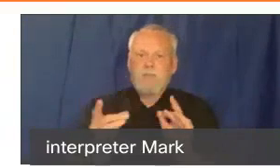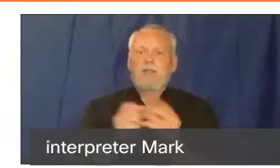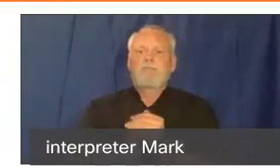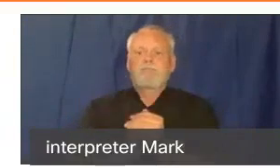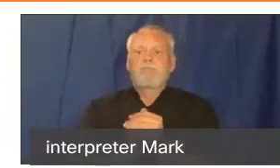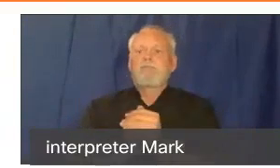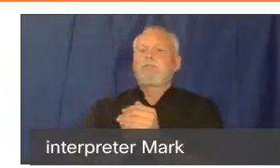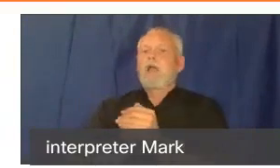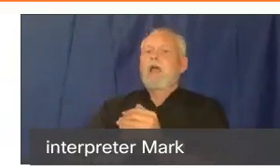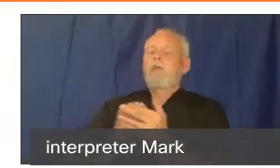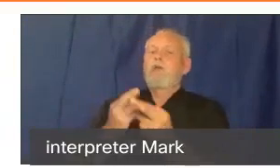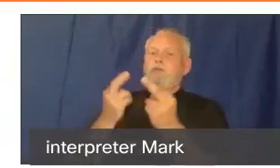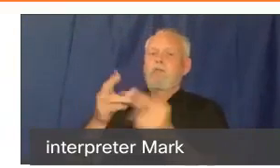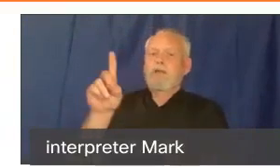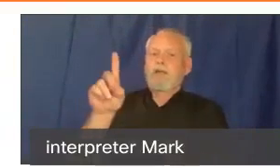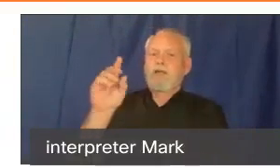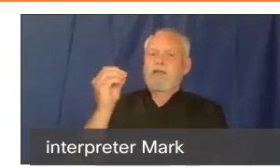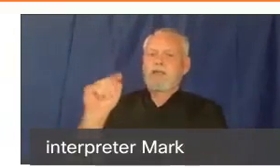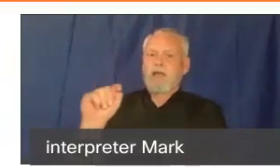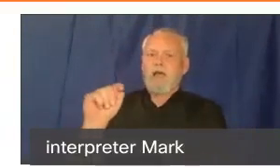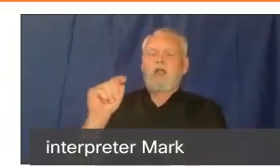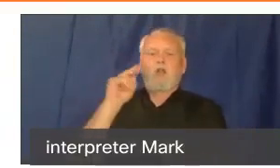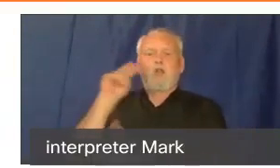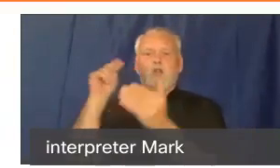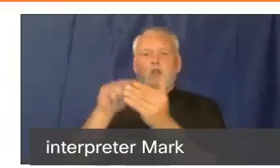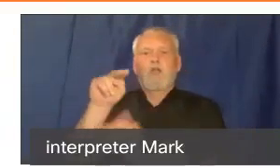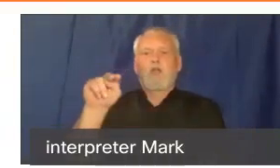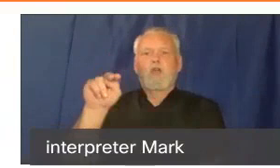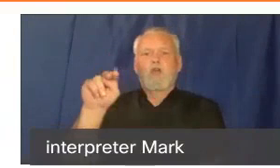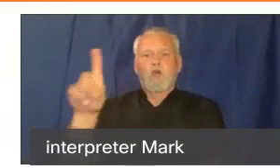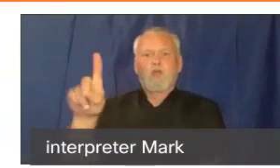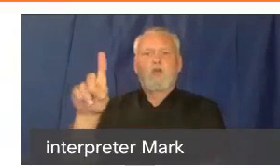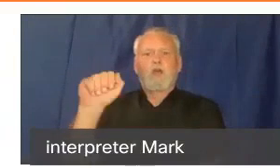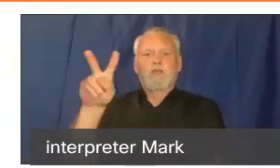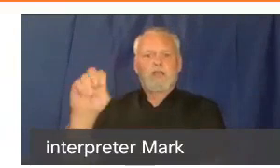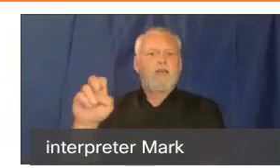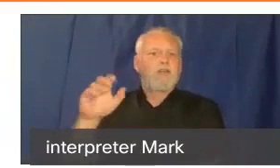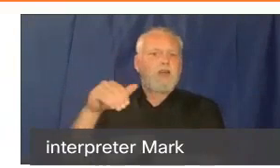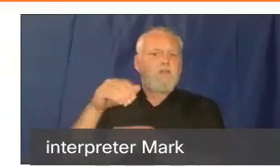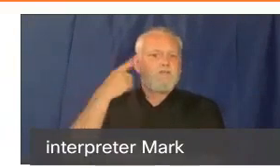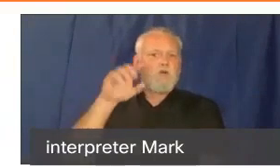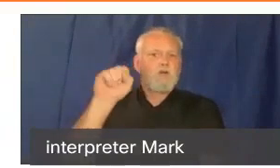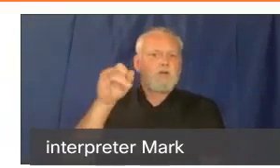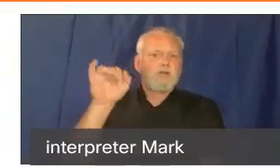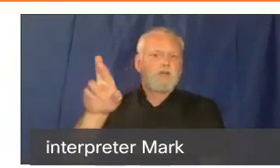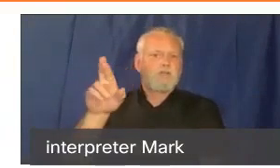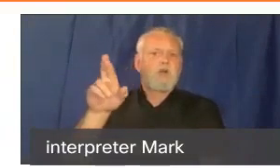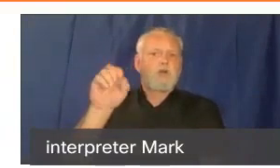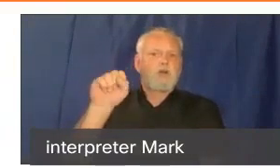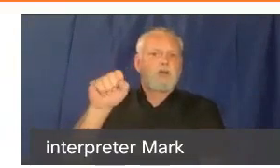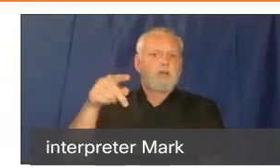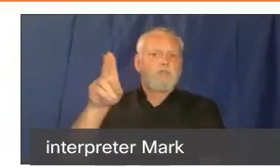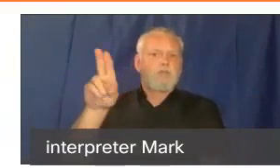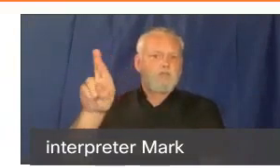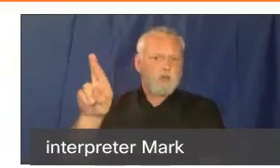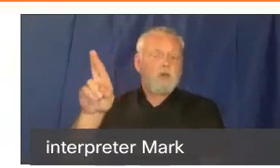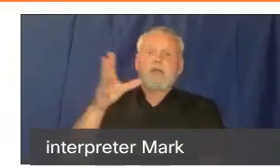I would just recommend D dot reconsider looking closely at North Dakota avenue for spur at a minimum. Because there is, I'll tell you as a parent of young kids.